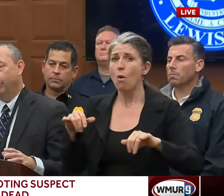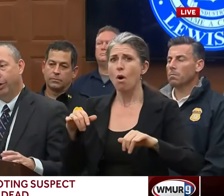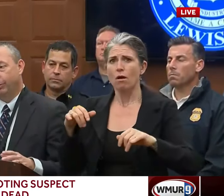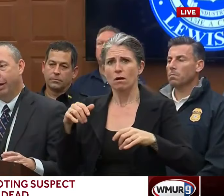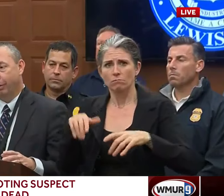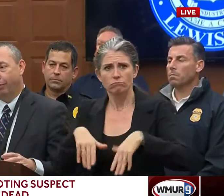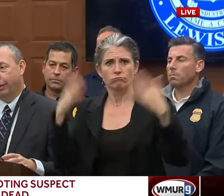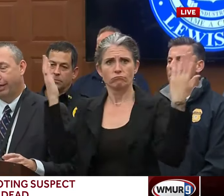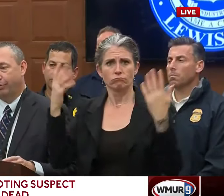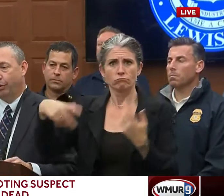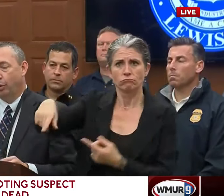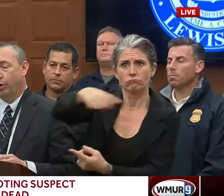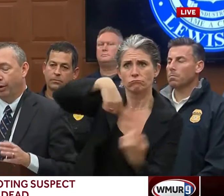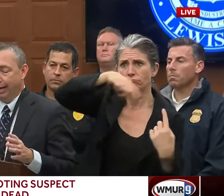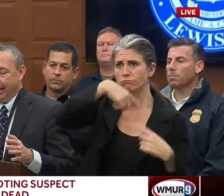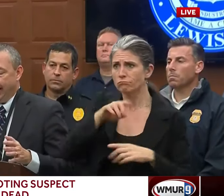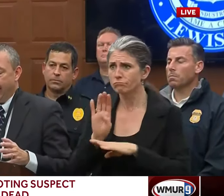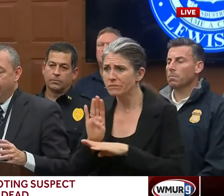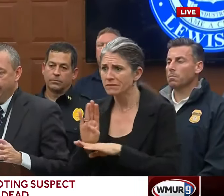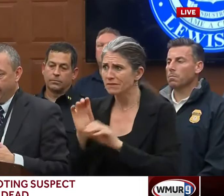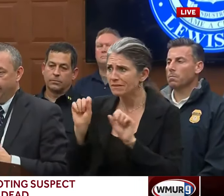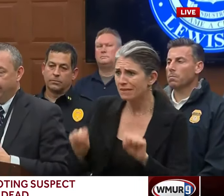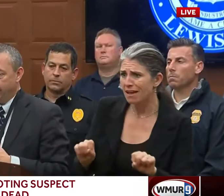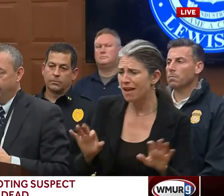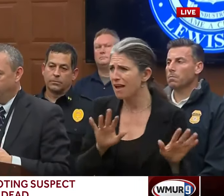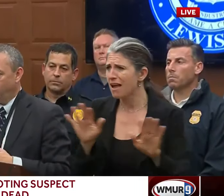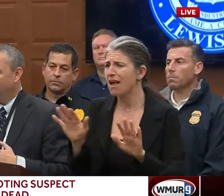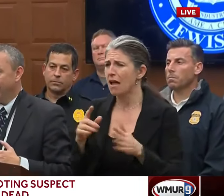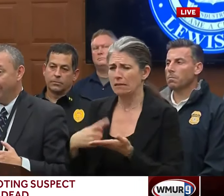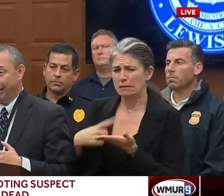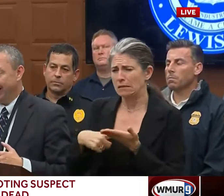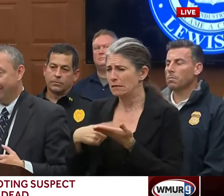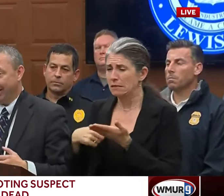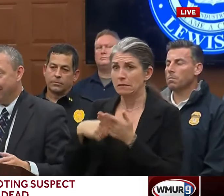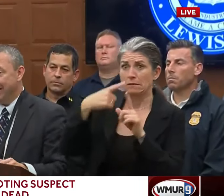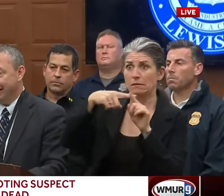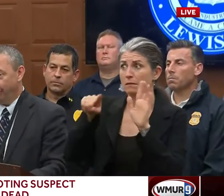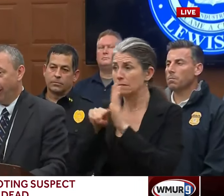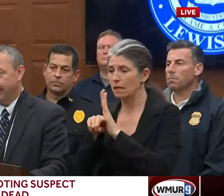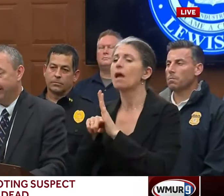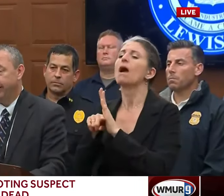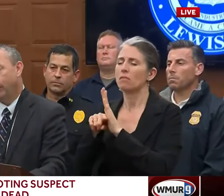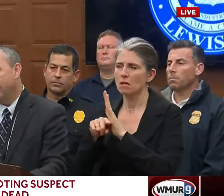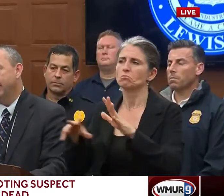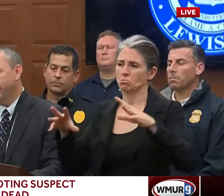AND WE HAD THAT INITIAL SURGE WITH THOSE COMMUNITIES AND THOSE COMMUNITIES MADE PERFECT SENSE FOR AN ORDER.